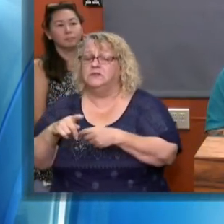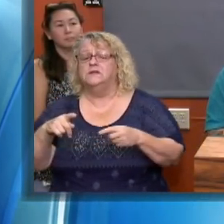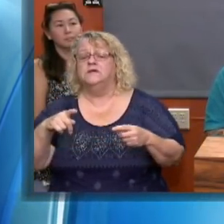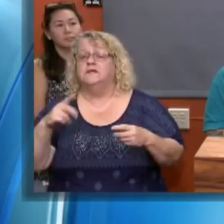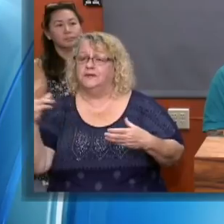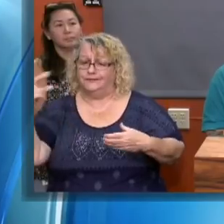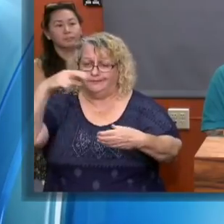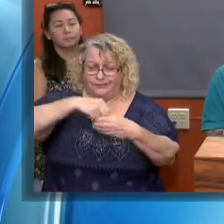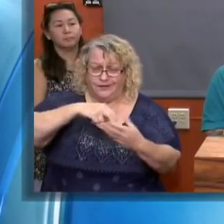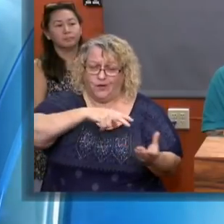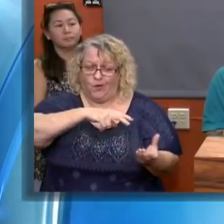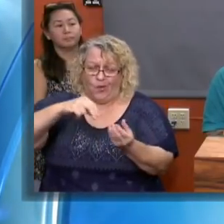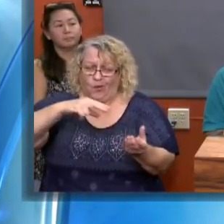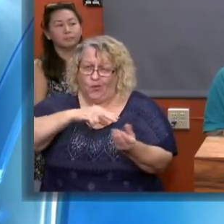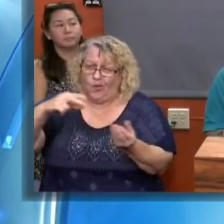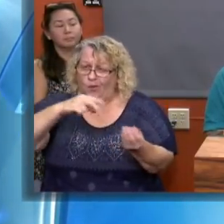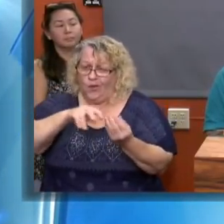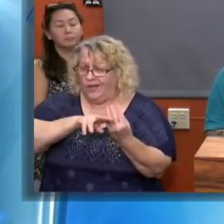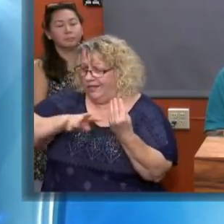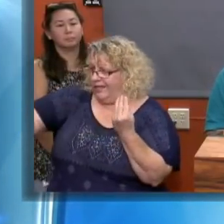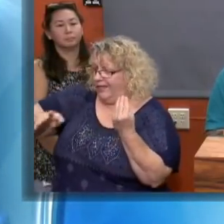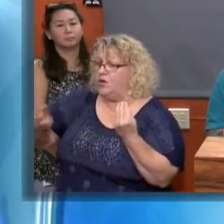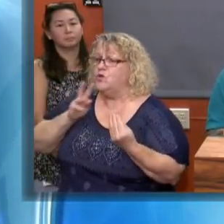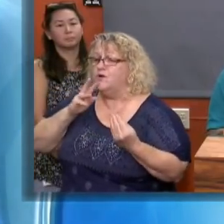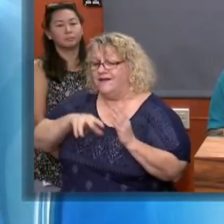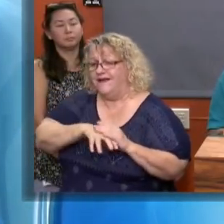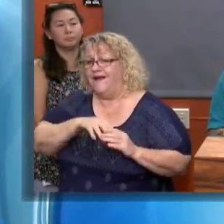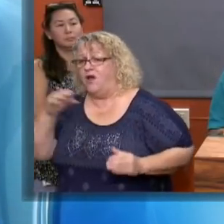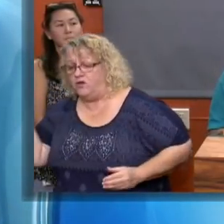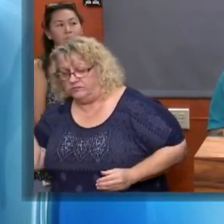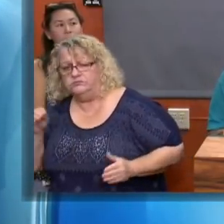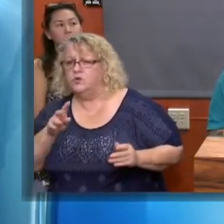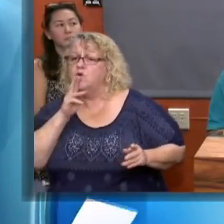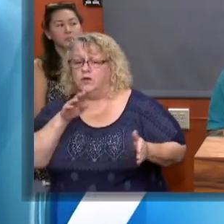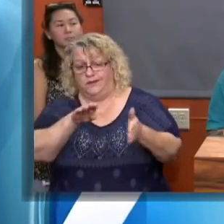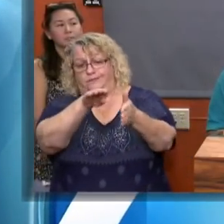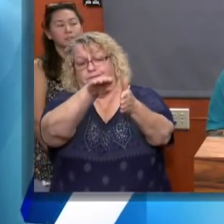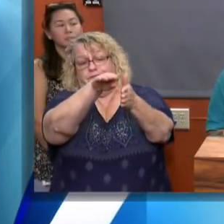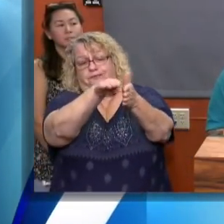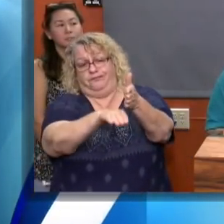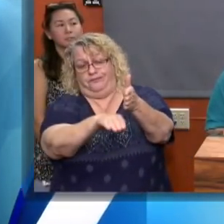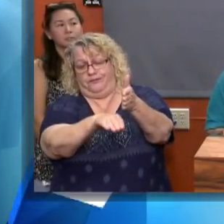WE'RE MAKING A LITTLE BIT OF HEAD WAY, A LITTLE BIT, 2 TO